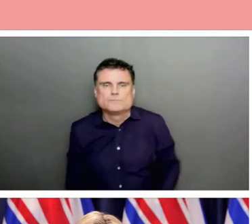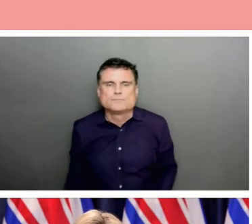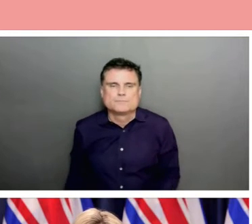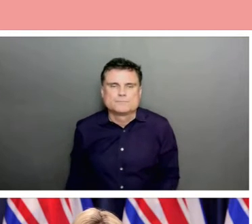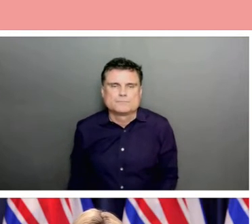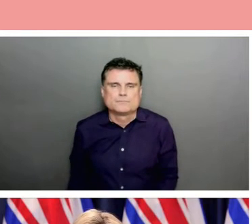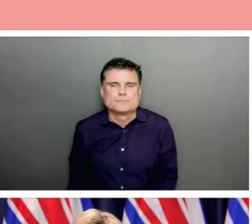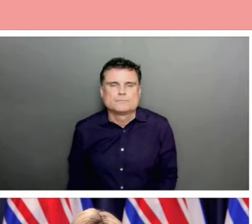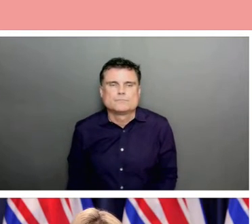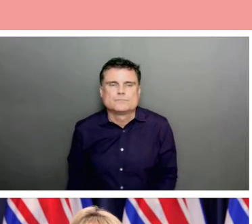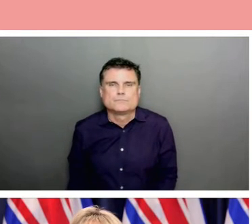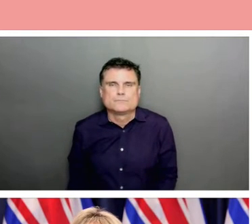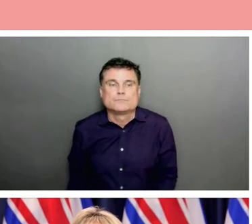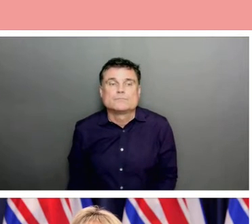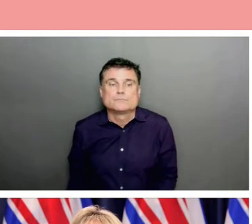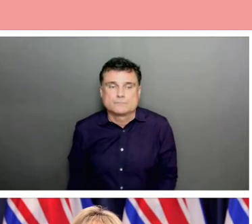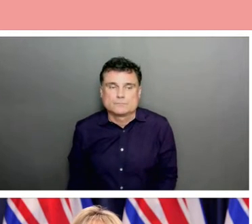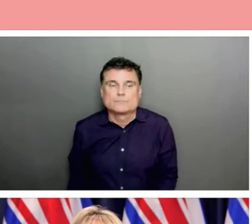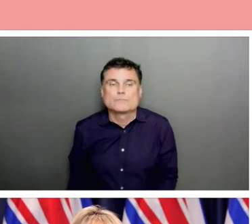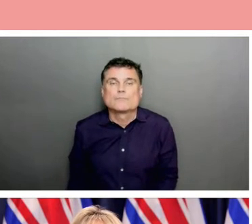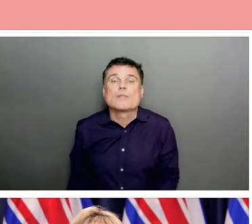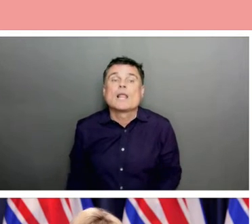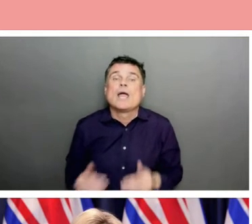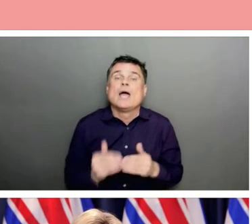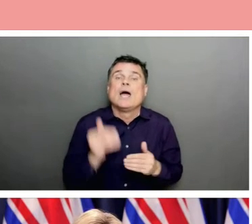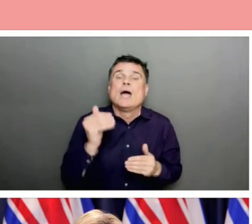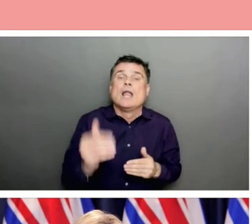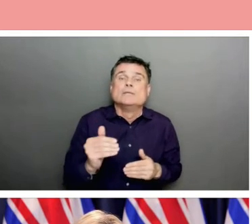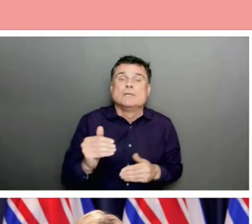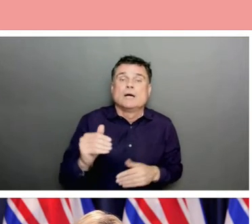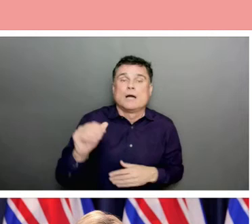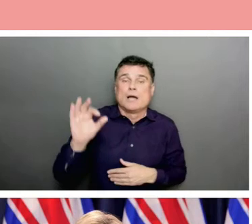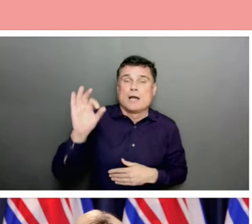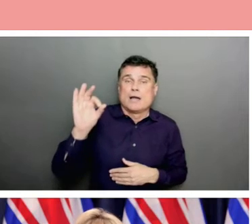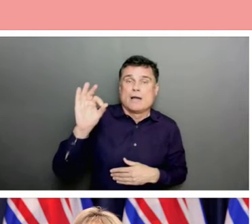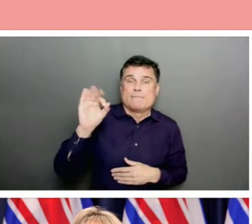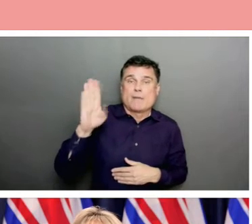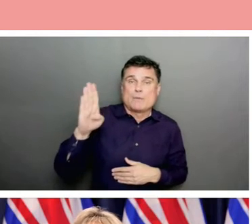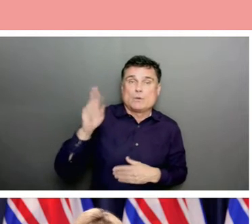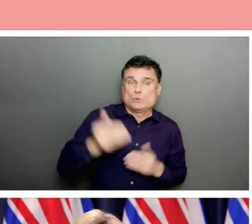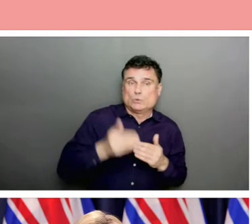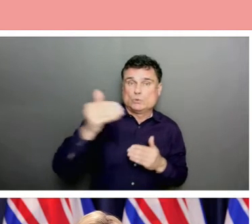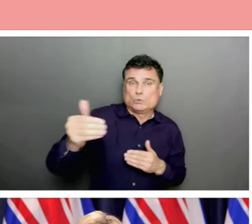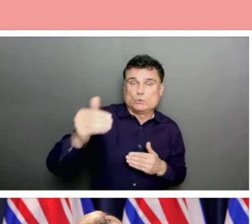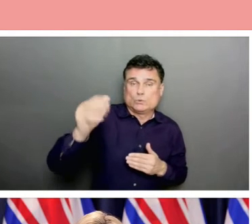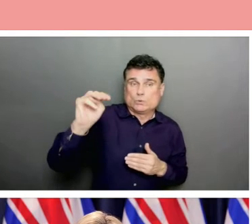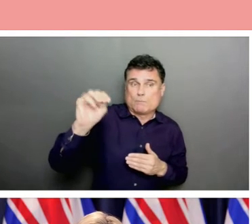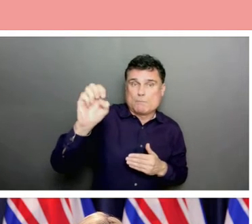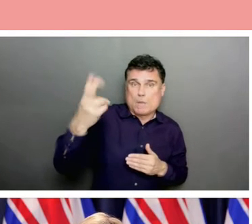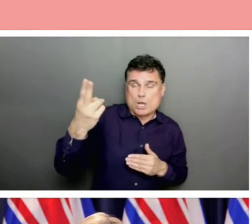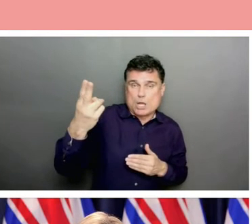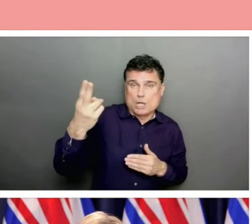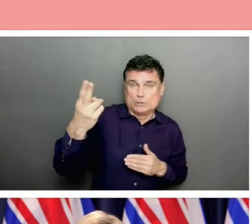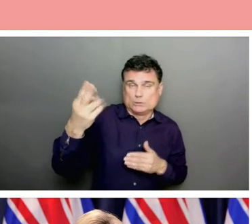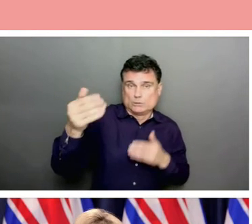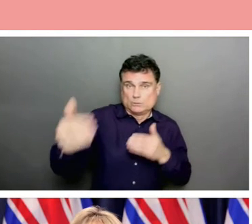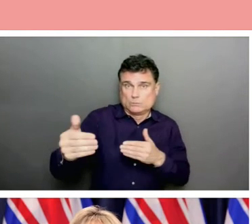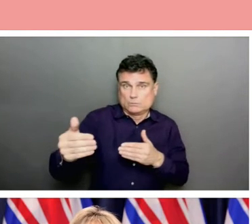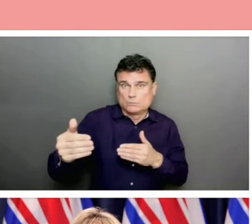are at risk, starting with seniors 80 and over, people who are experiencing home homelessness, using shelters and group homes.